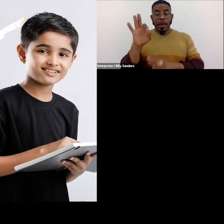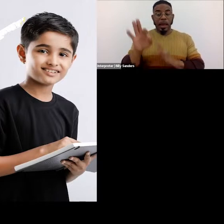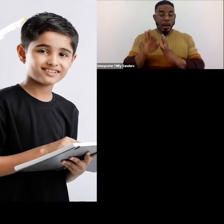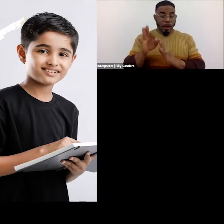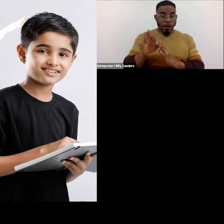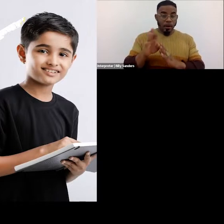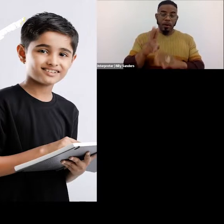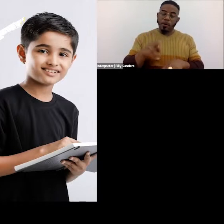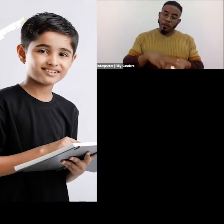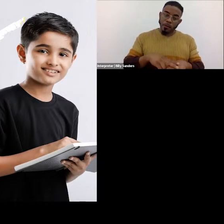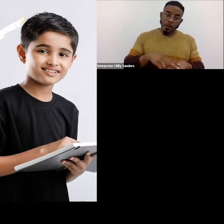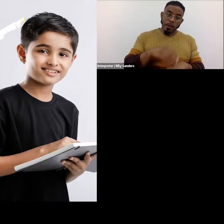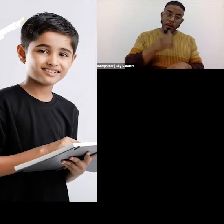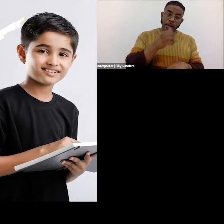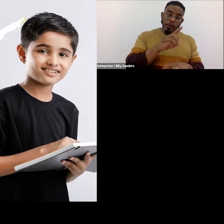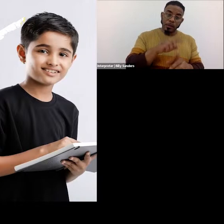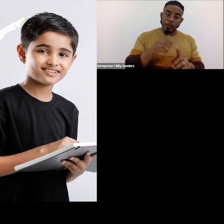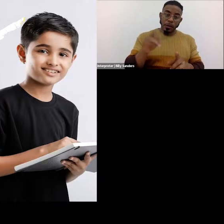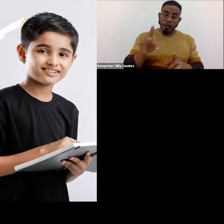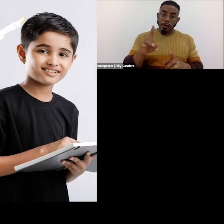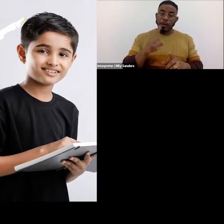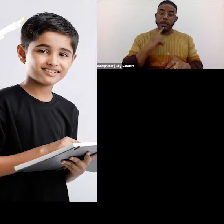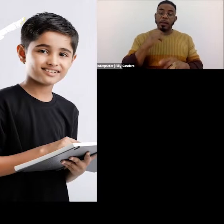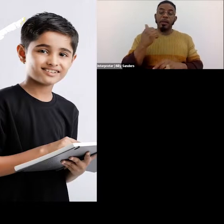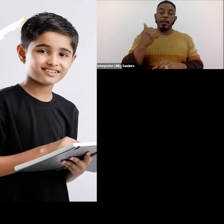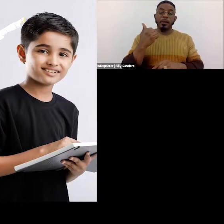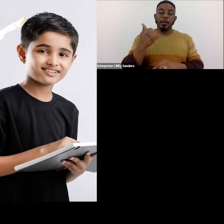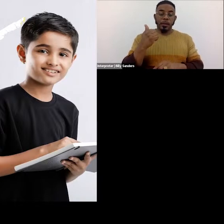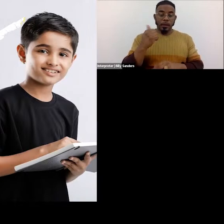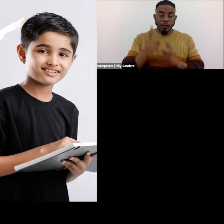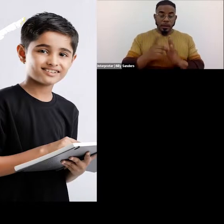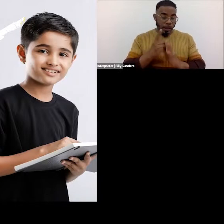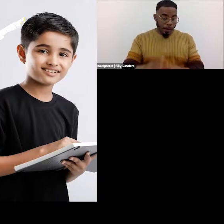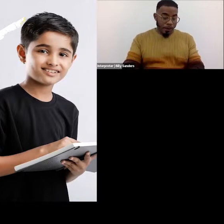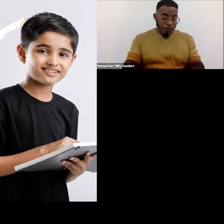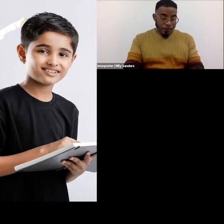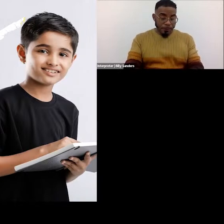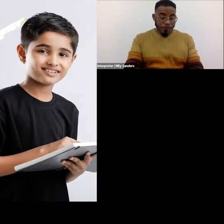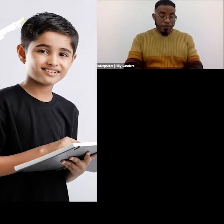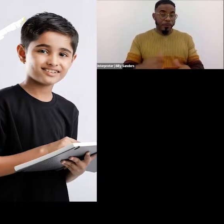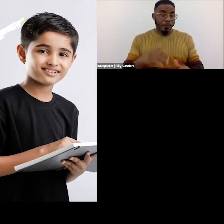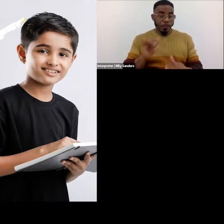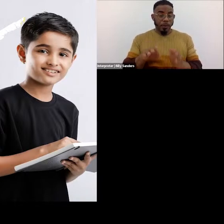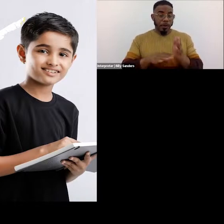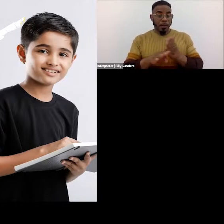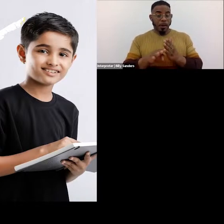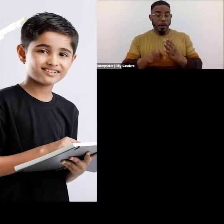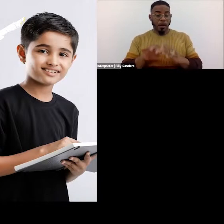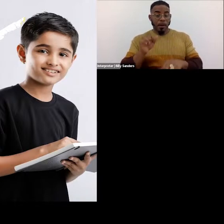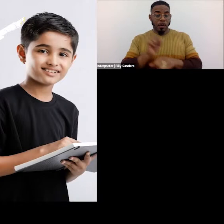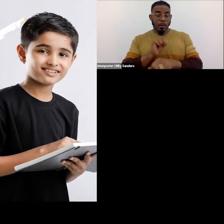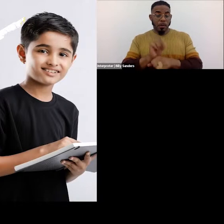and of course, 16 to 18, you will have 10 hours to have that minor employed on set.